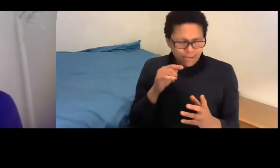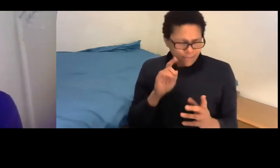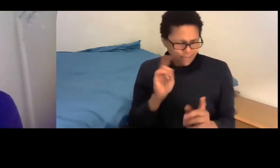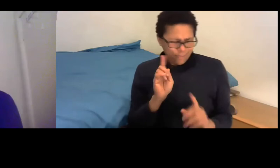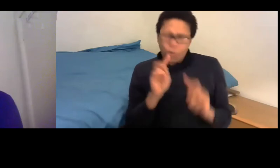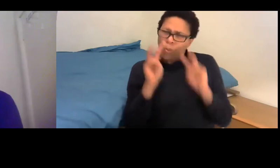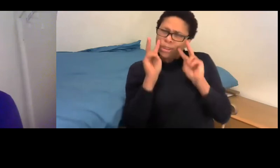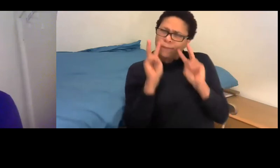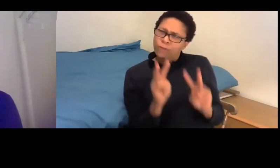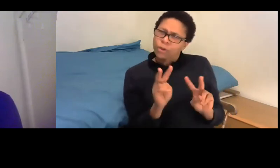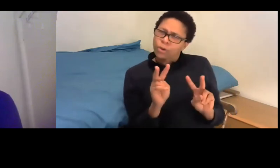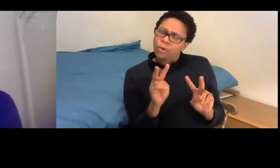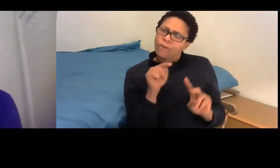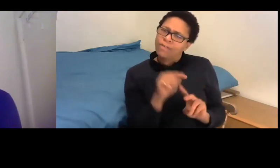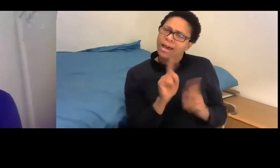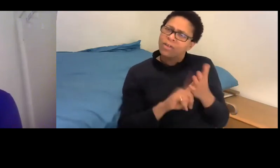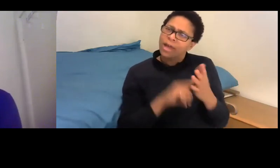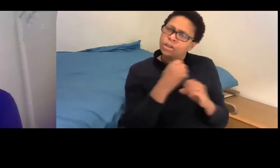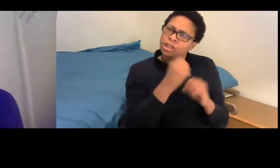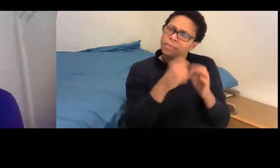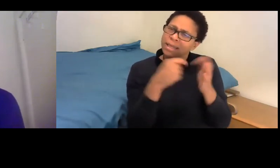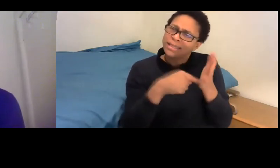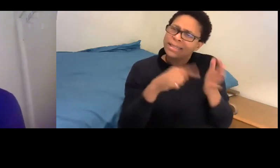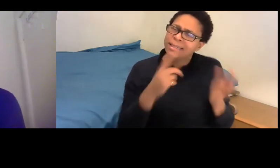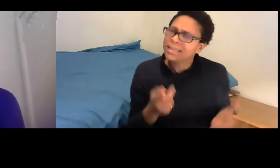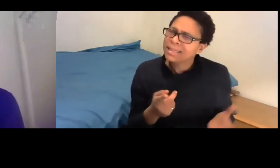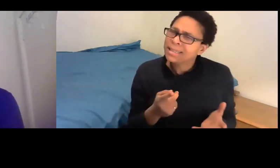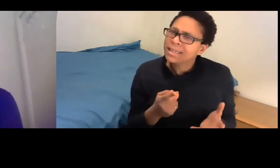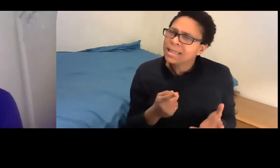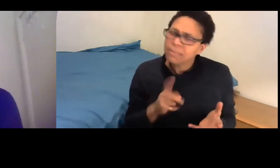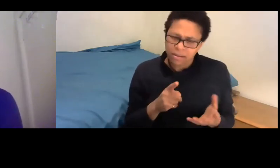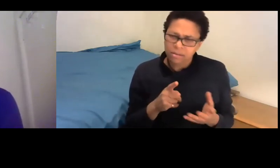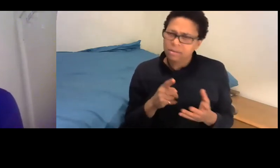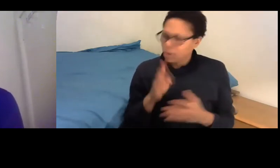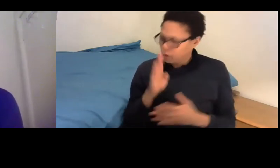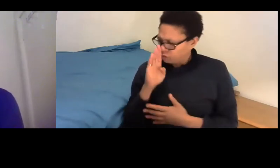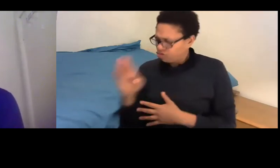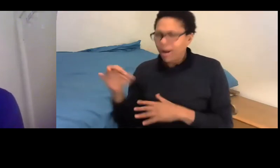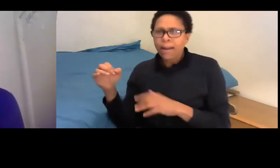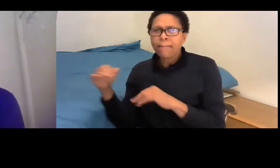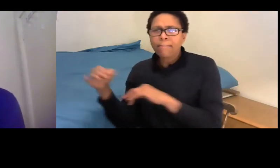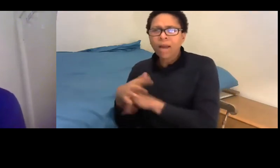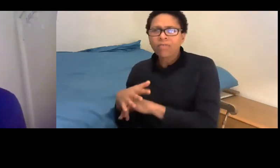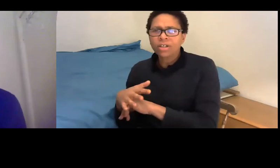non-heteronormative sexualities, but even heterosexual marriage? How is that structured around the idea of slavery?